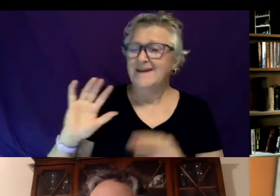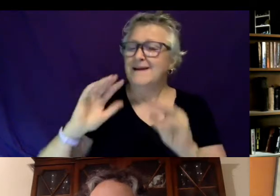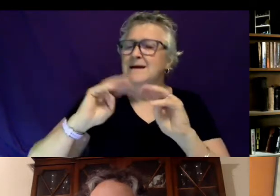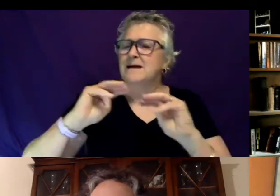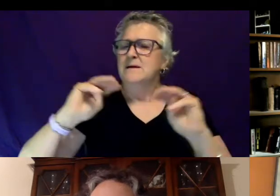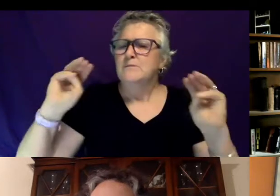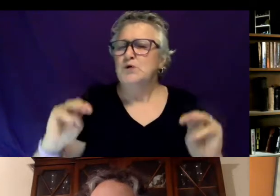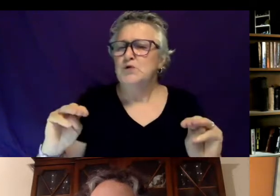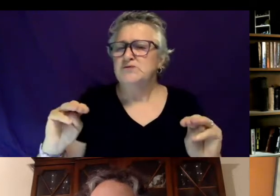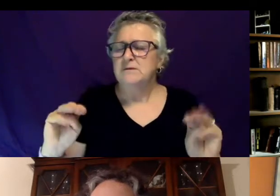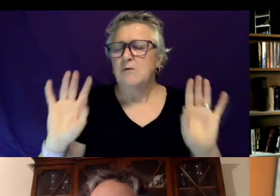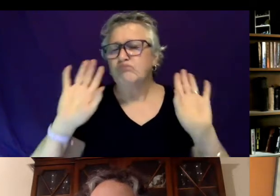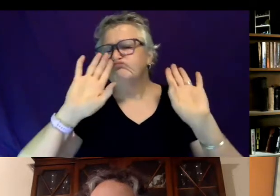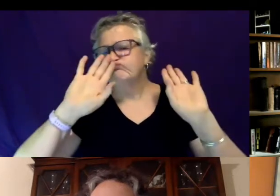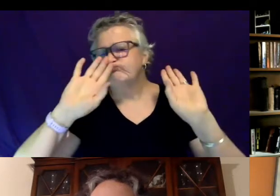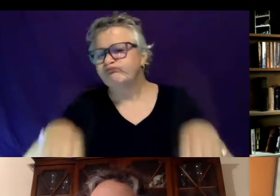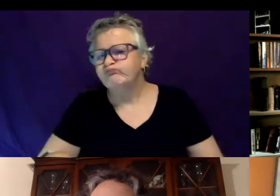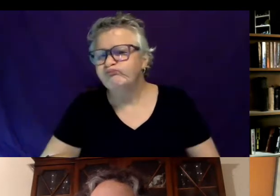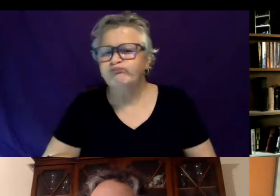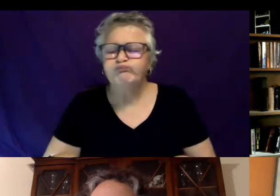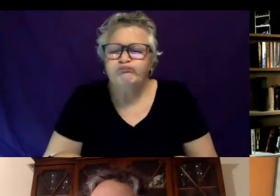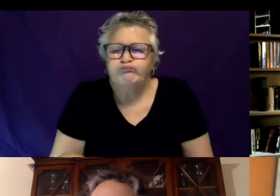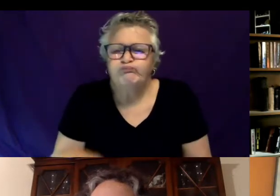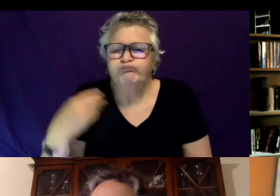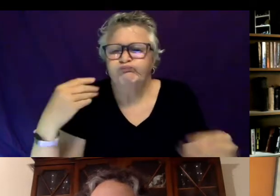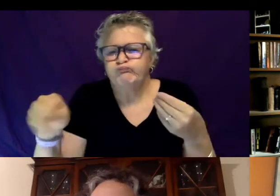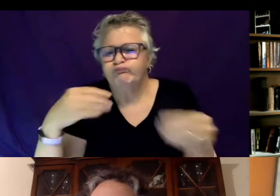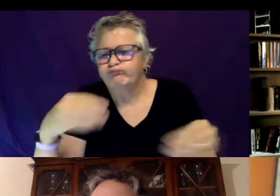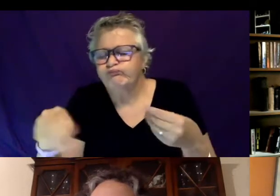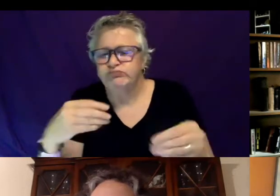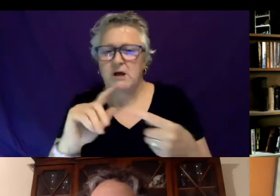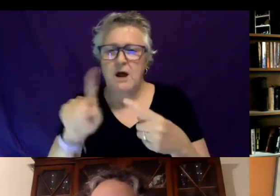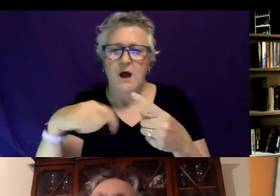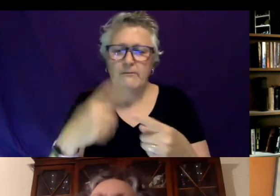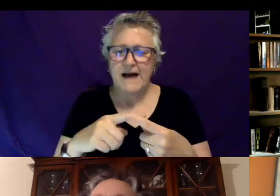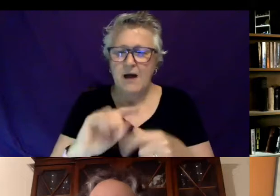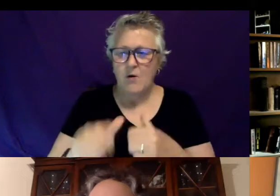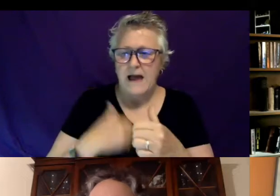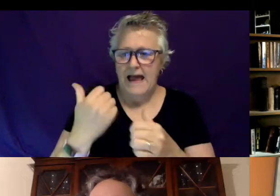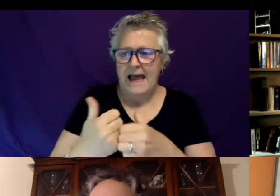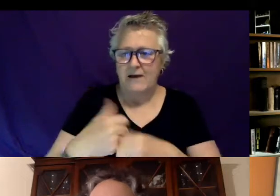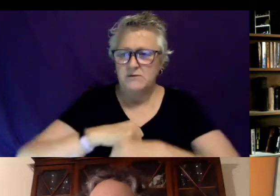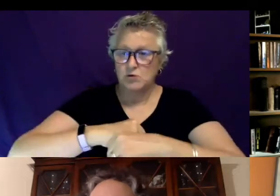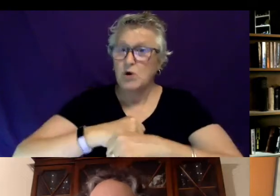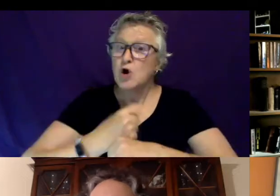how they, uh um, how they secured the place. You could actually sit right at the foot